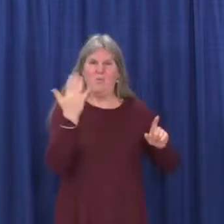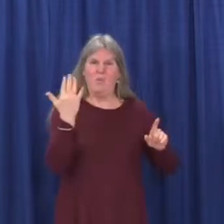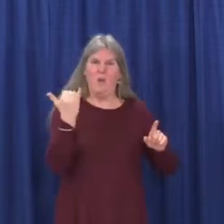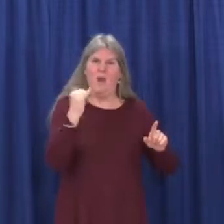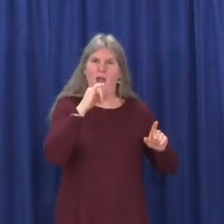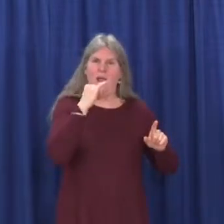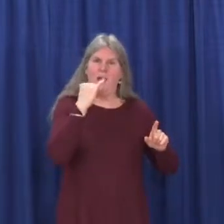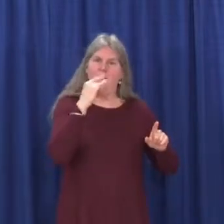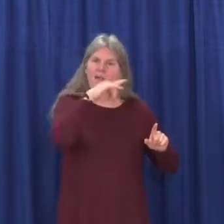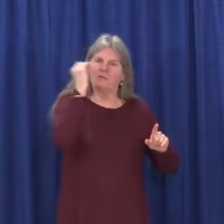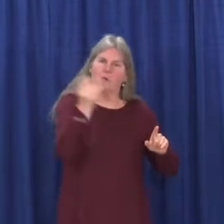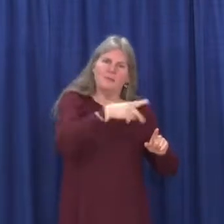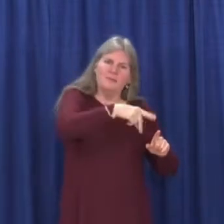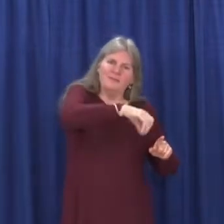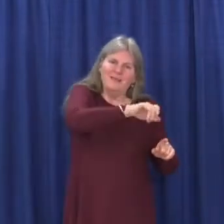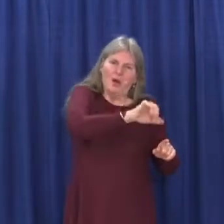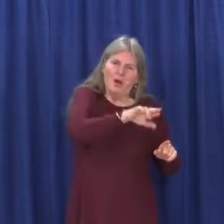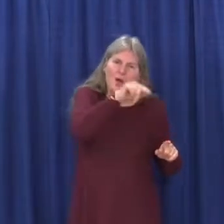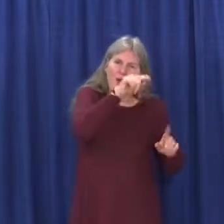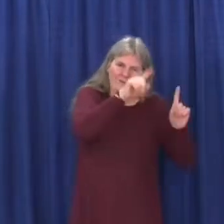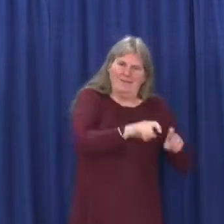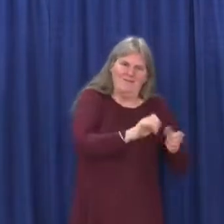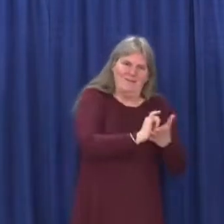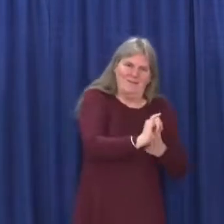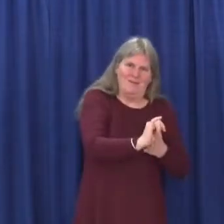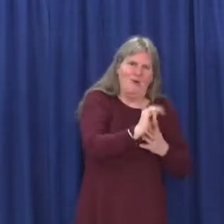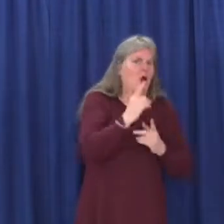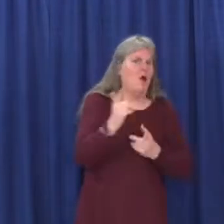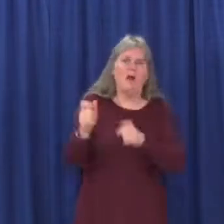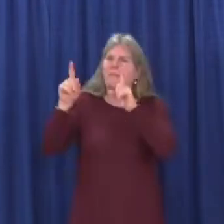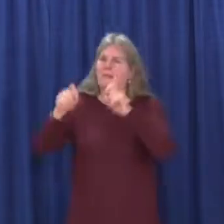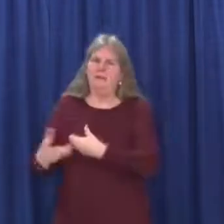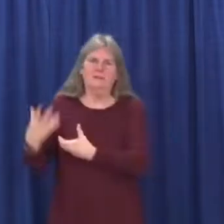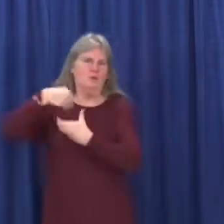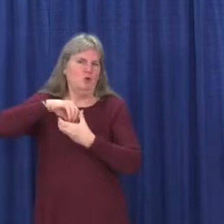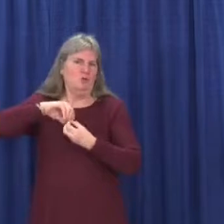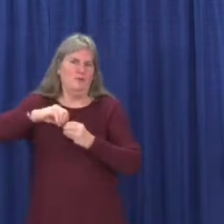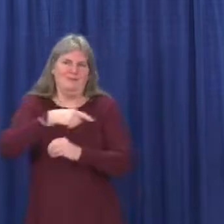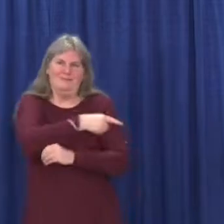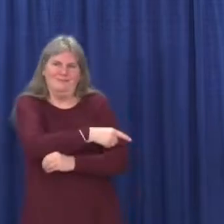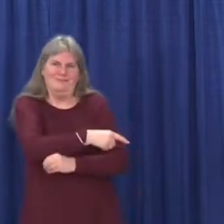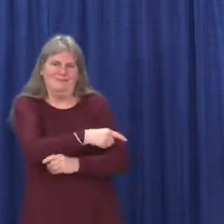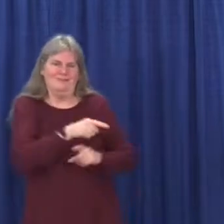a small sector. And we're-- to be honest, we're learning about what that's going to look like as we come down.